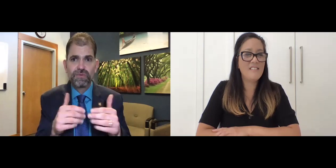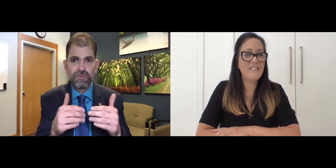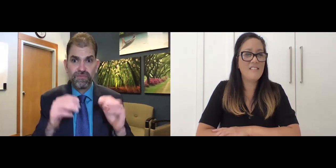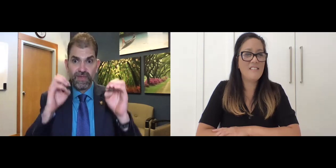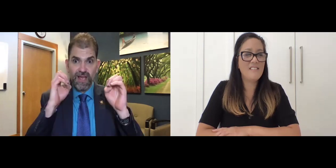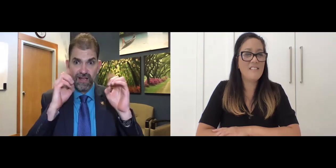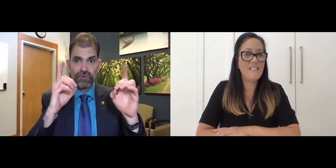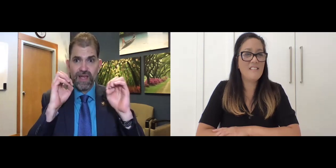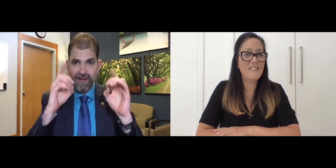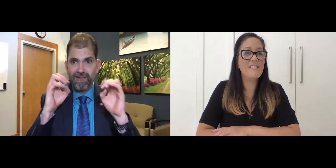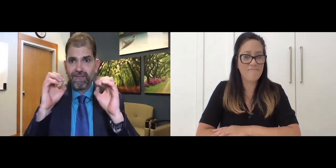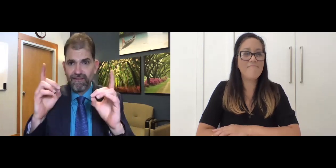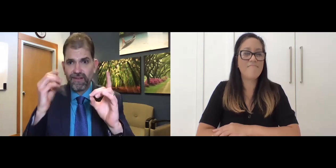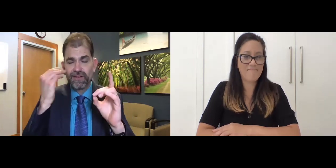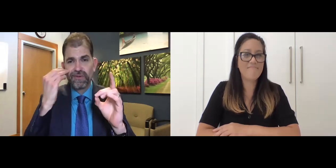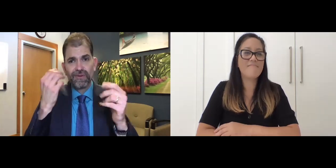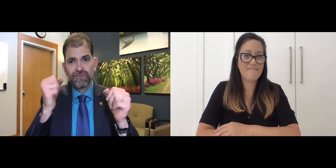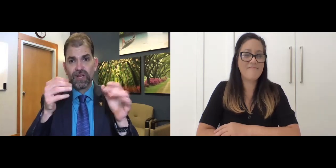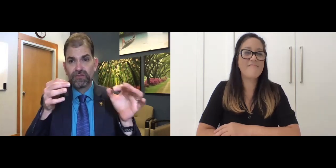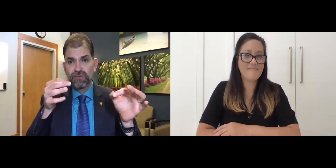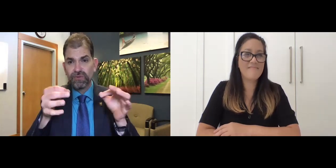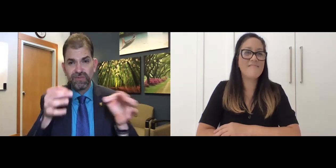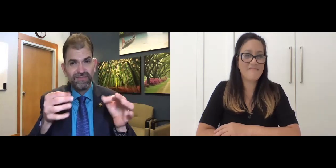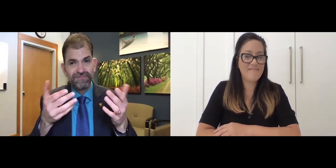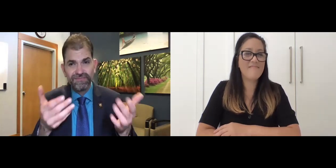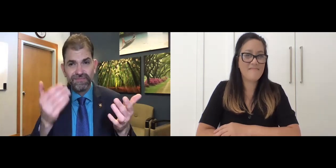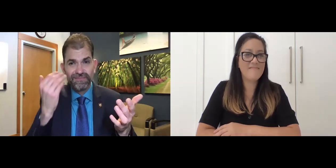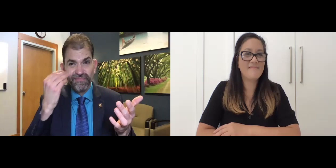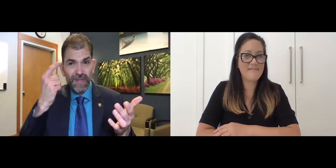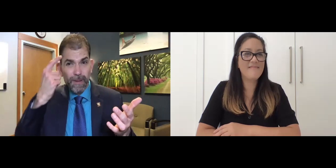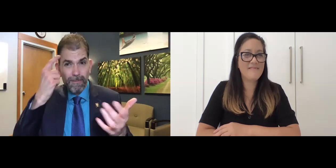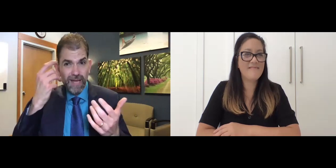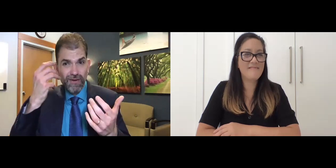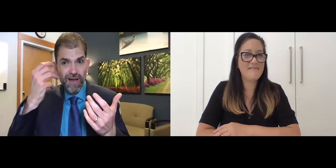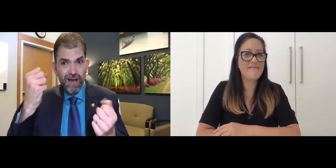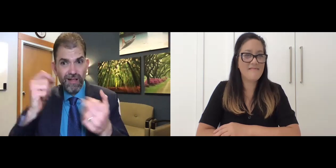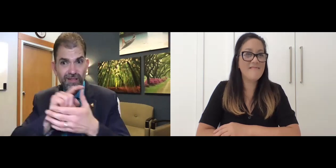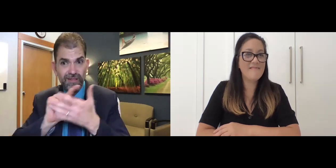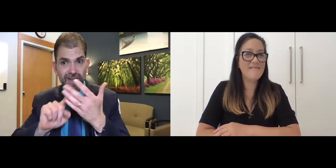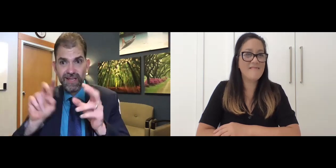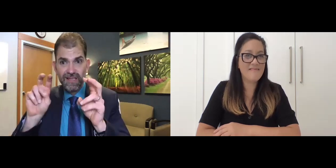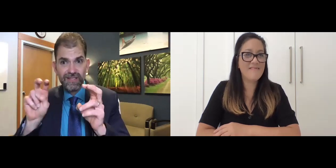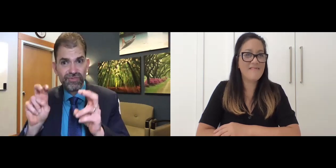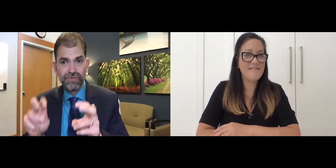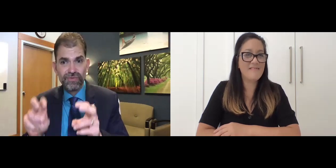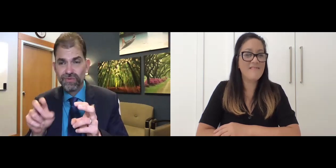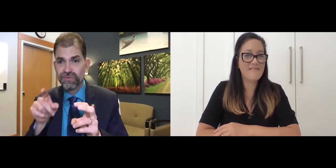was educate people constantly and explain that mental health